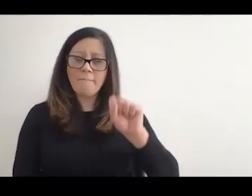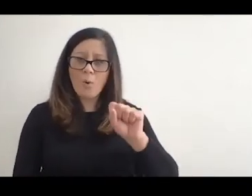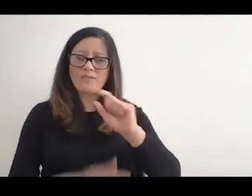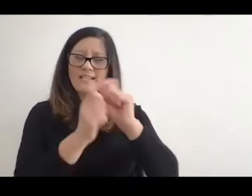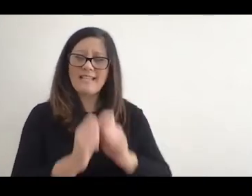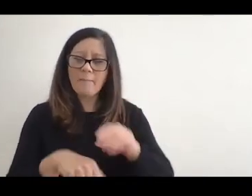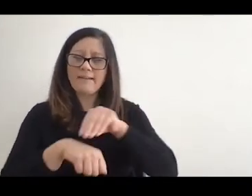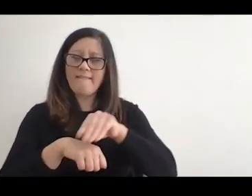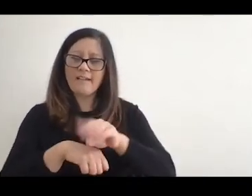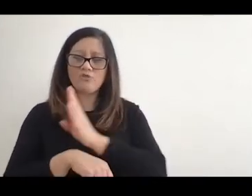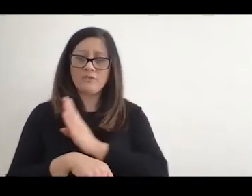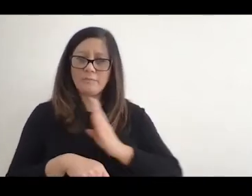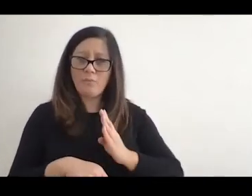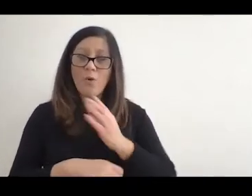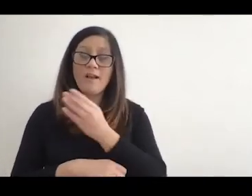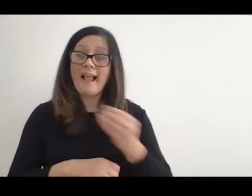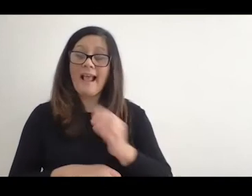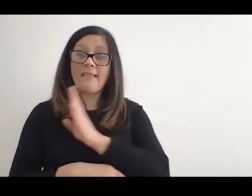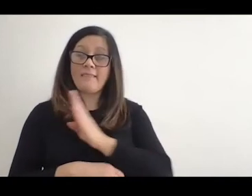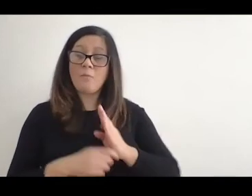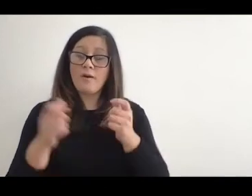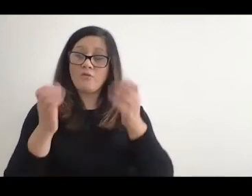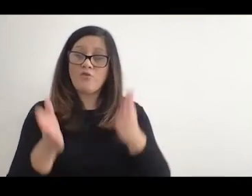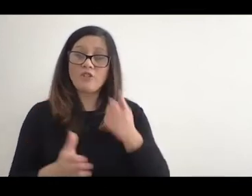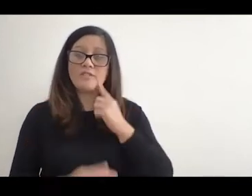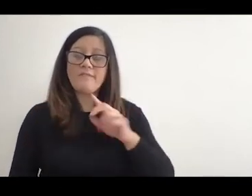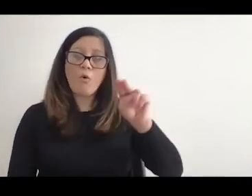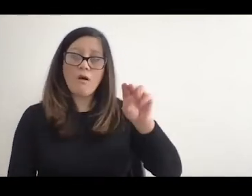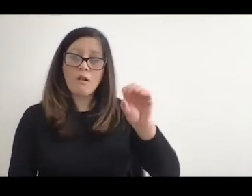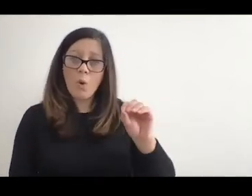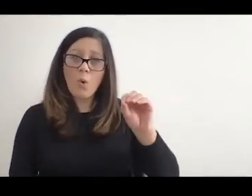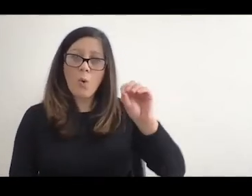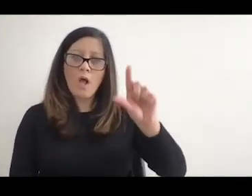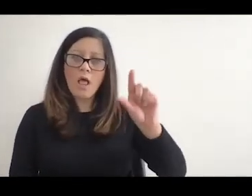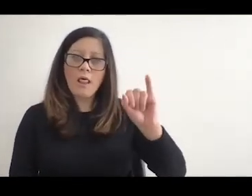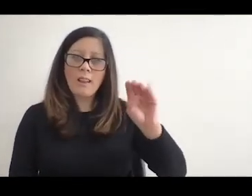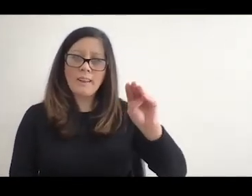Board of directors for Nolimits Media. Thankfully for those of us in academia,